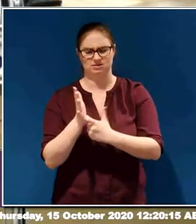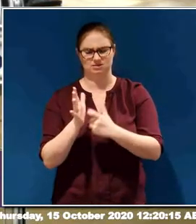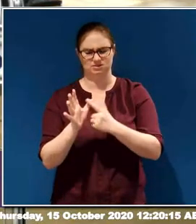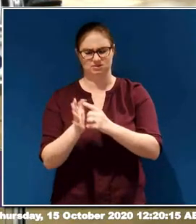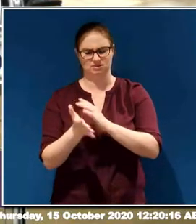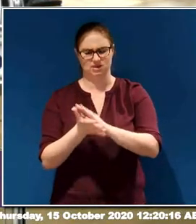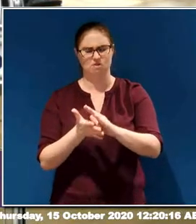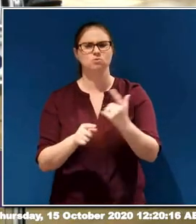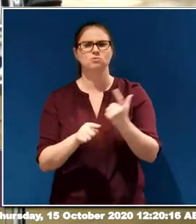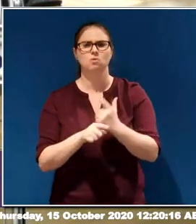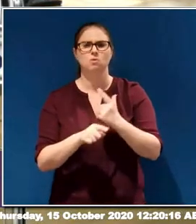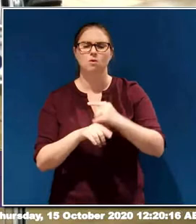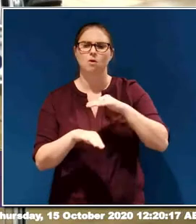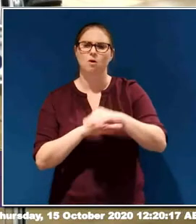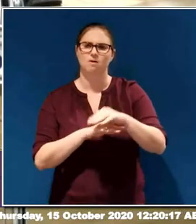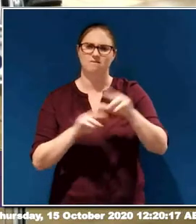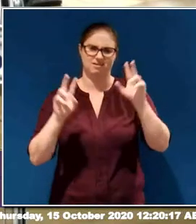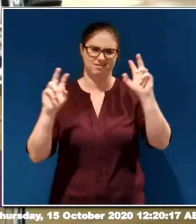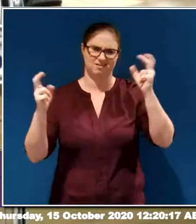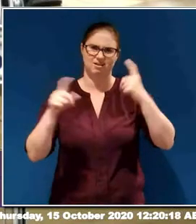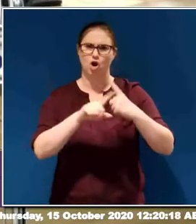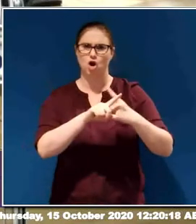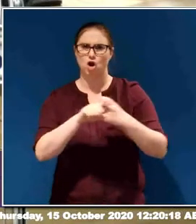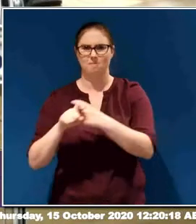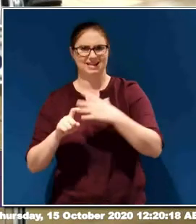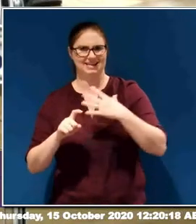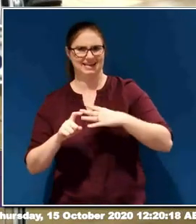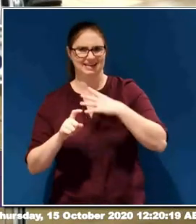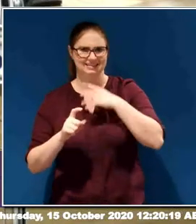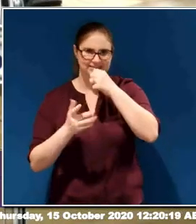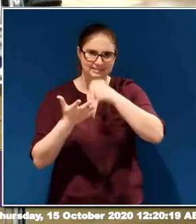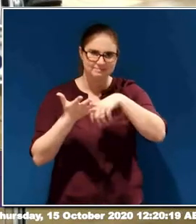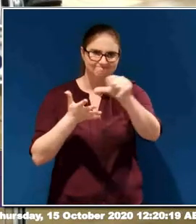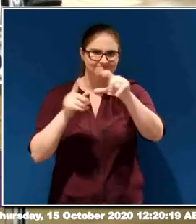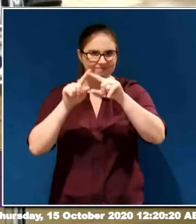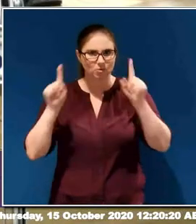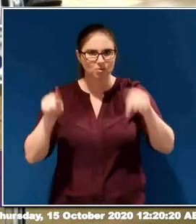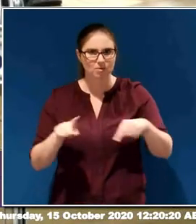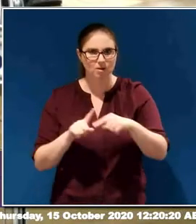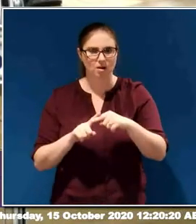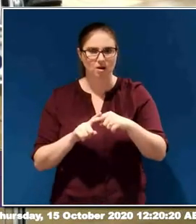that her understanding was there was an application that a school could make